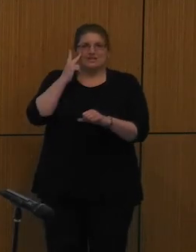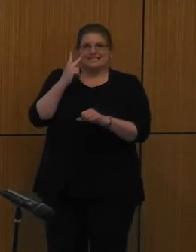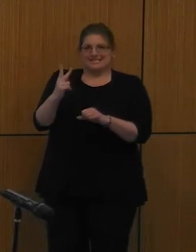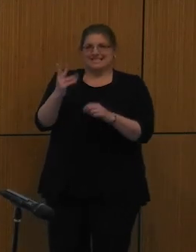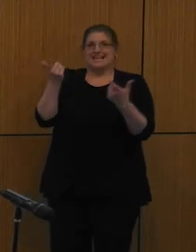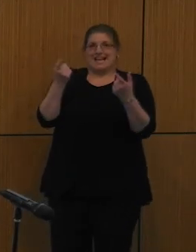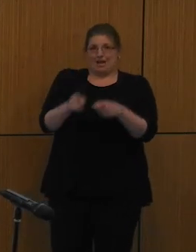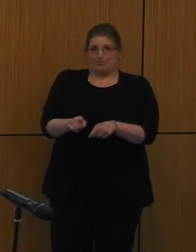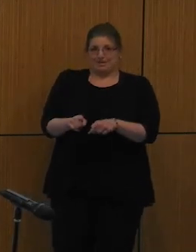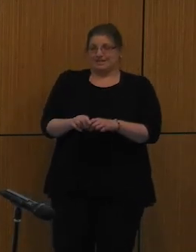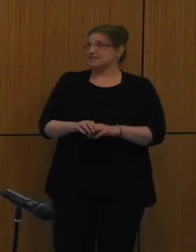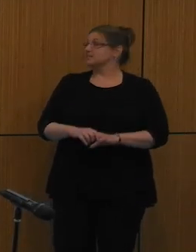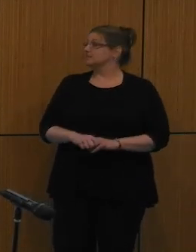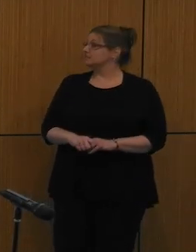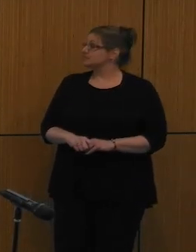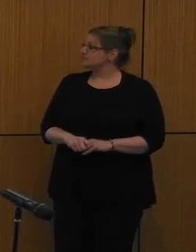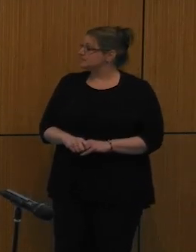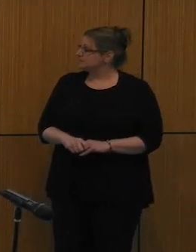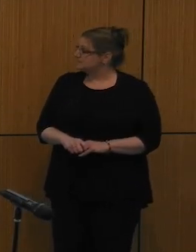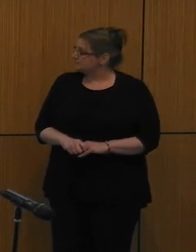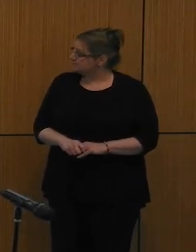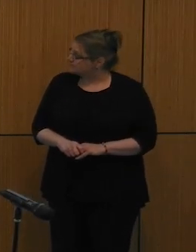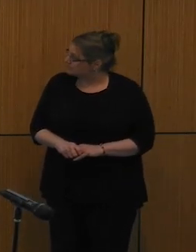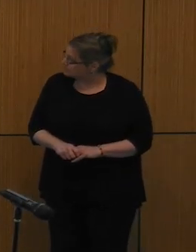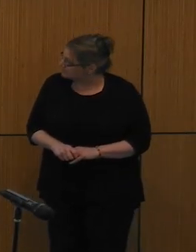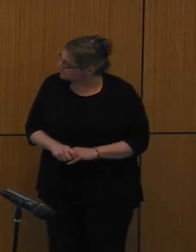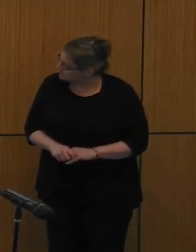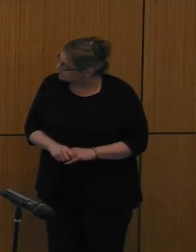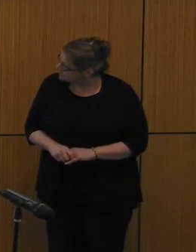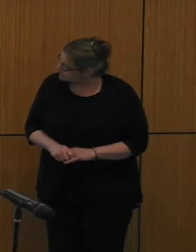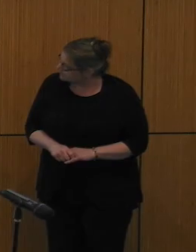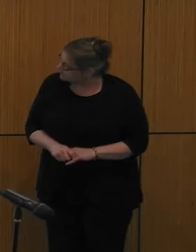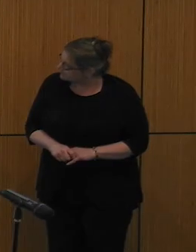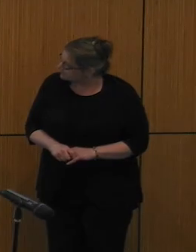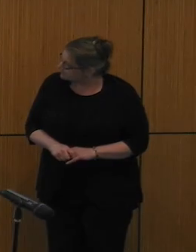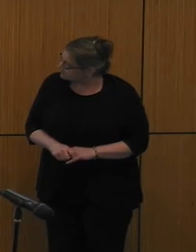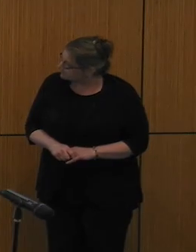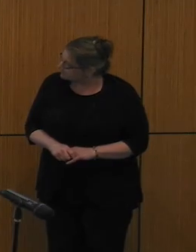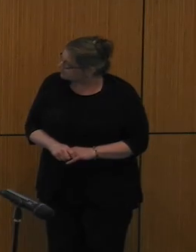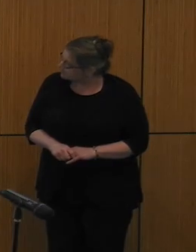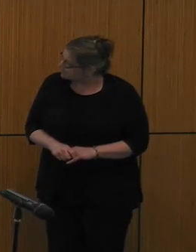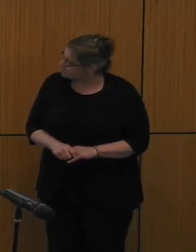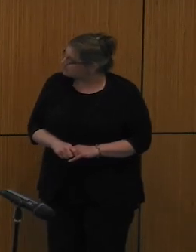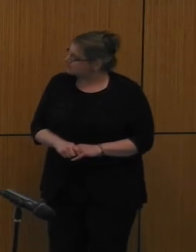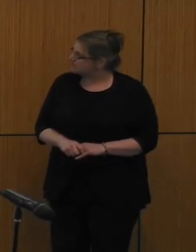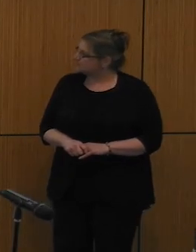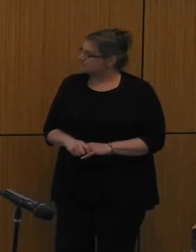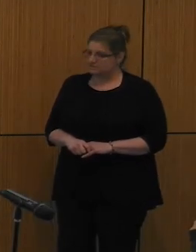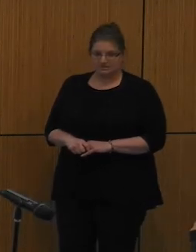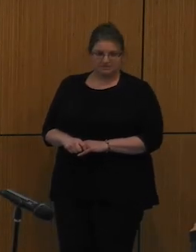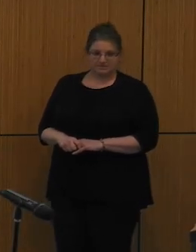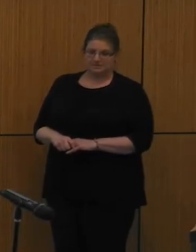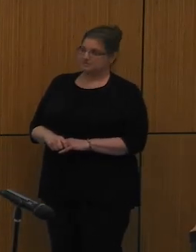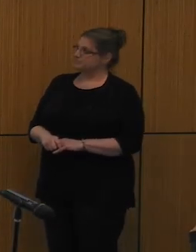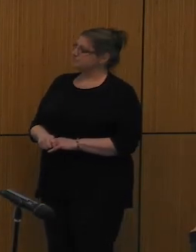One of the weirdest chemical reactions I've ever seen. To get started with this, I'll get a dish and I'll add a mixture of sulfuric acid